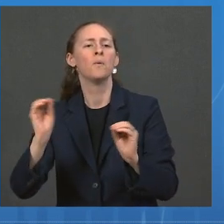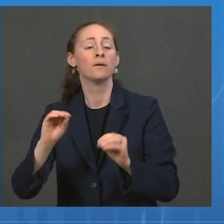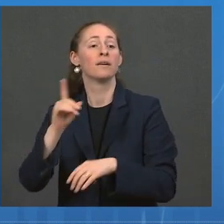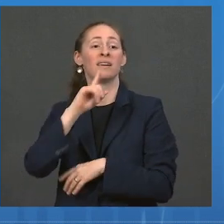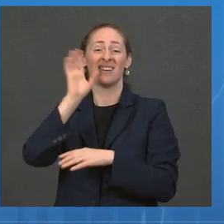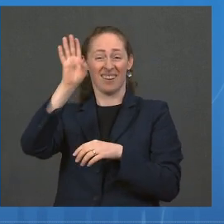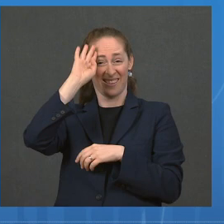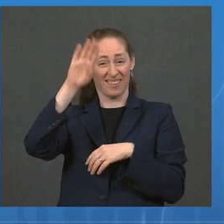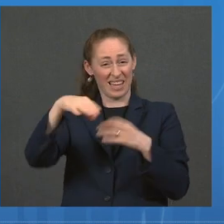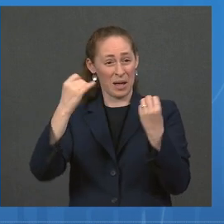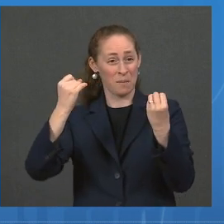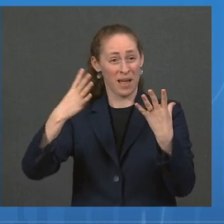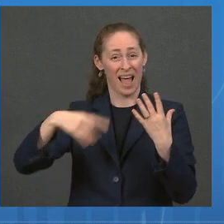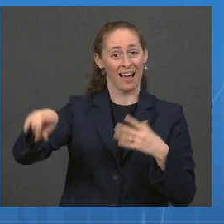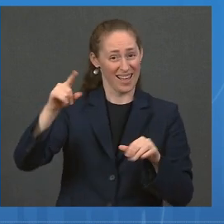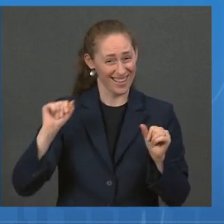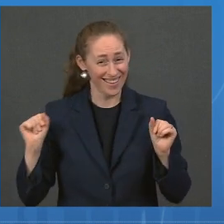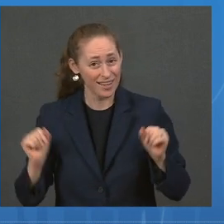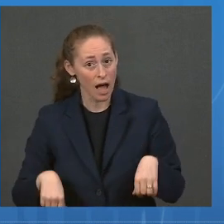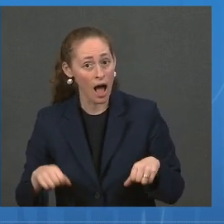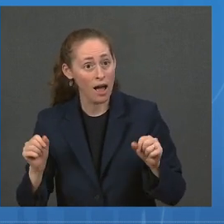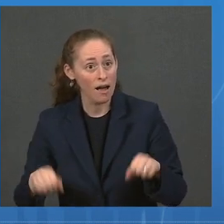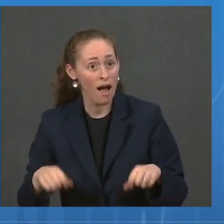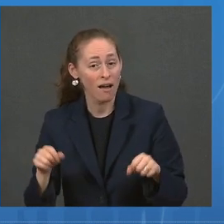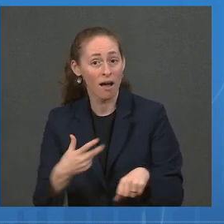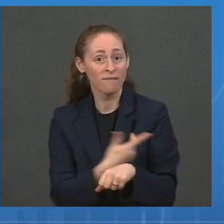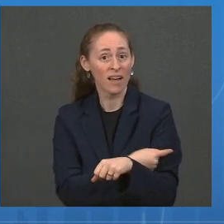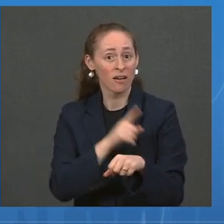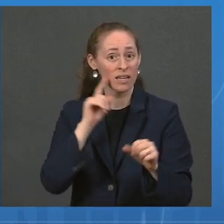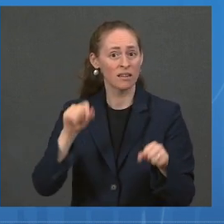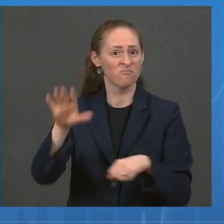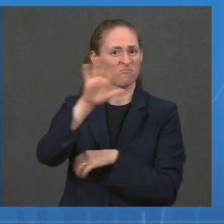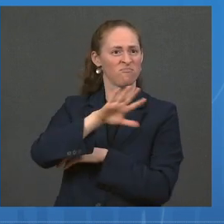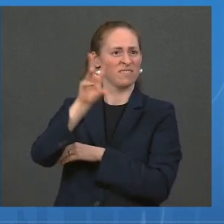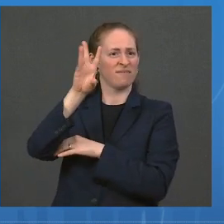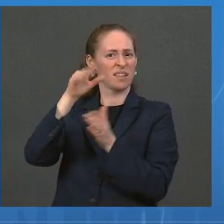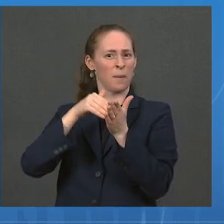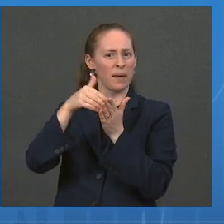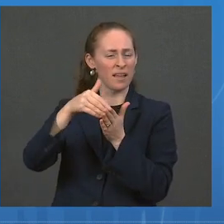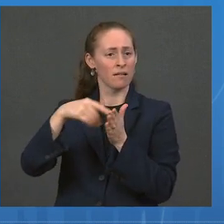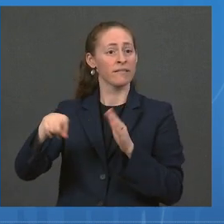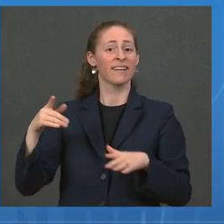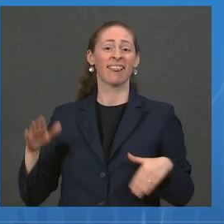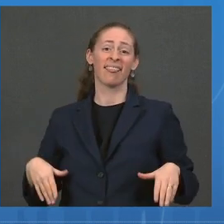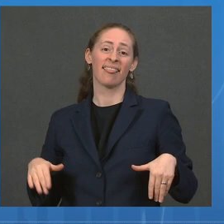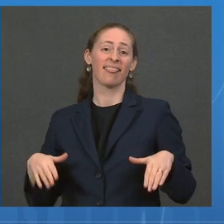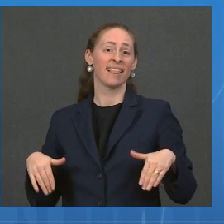about 65 million of them -- remain unvaccinated, leaving themselves and their children,